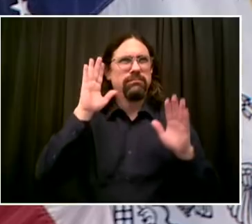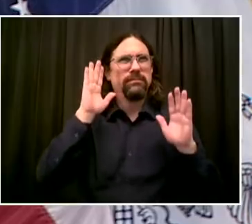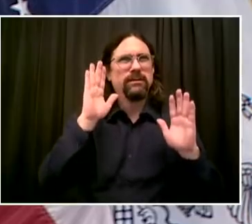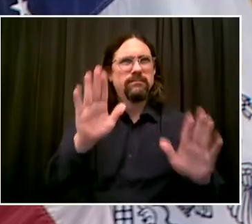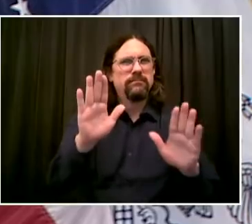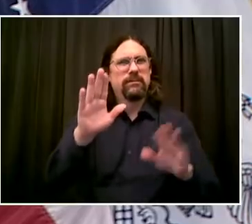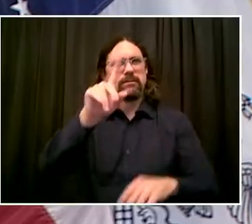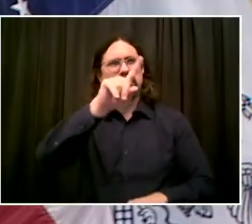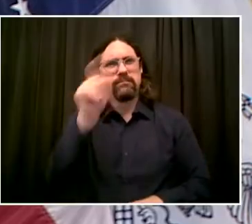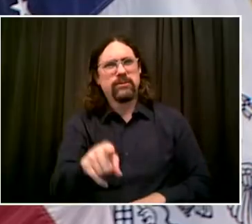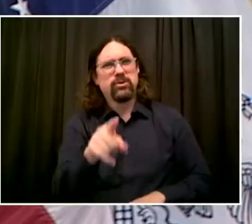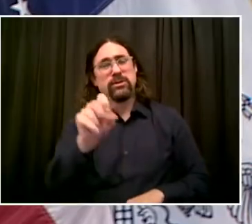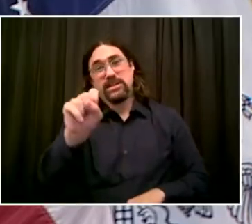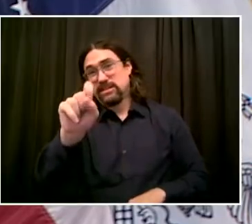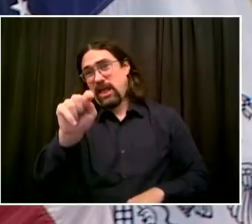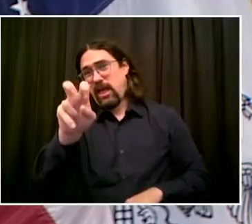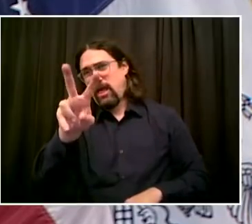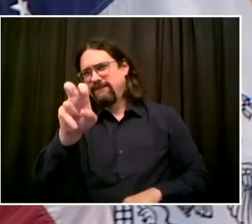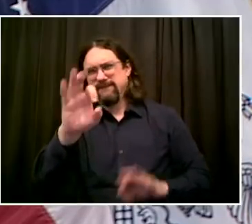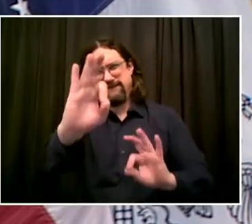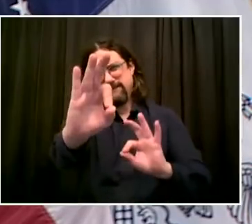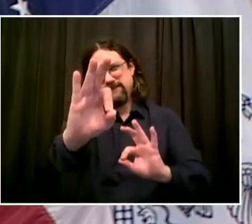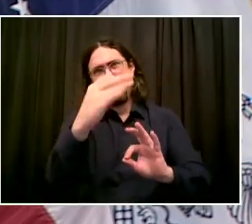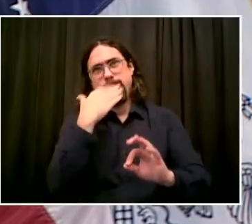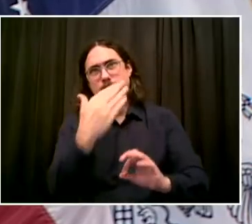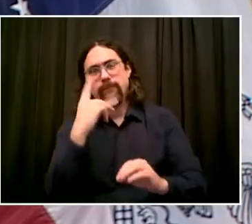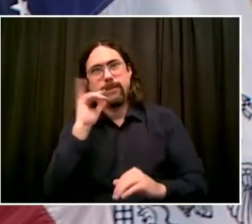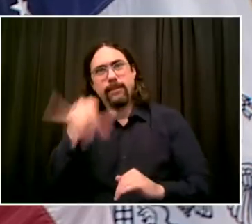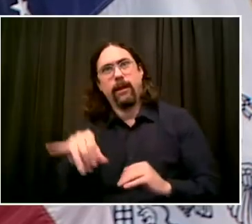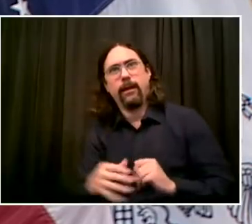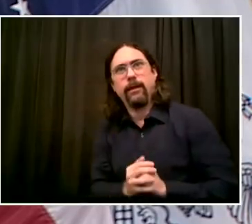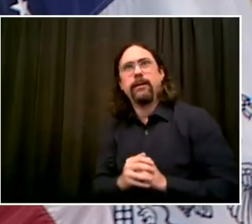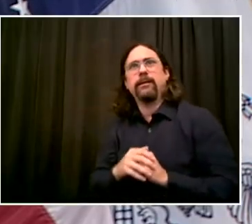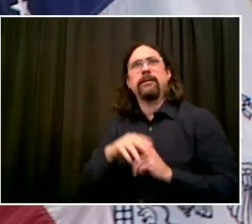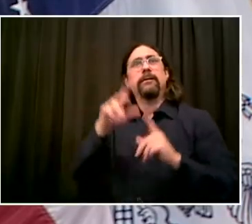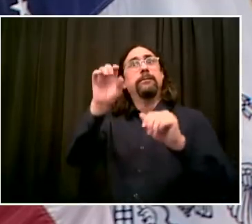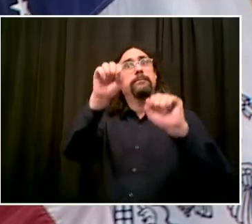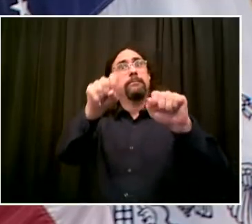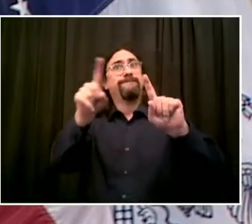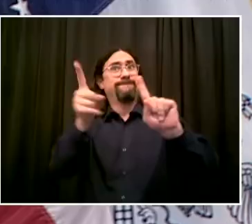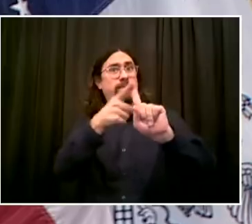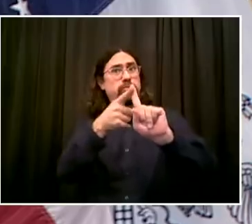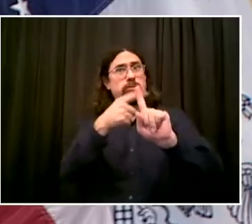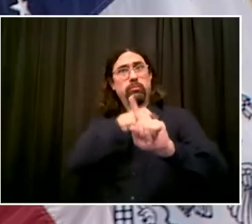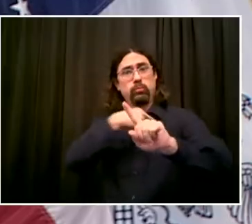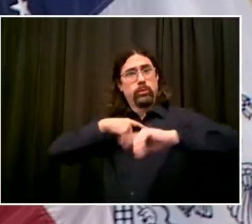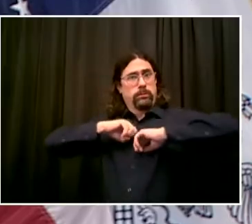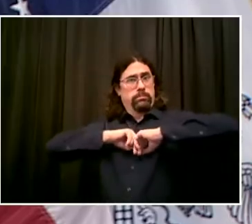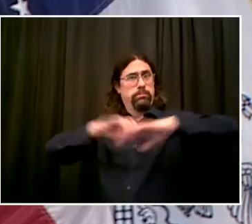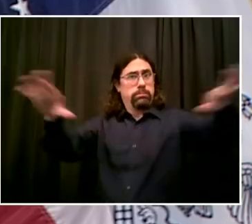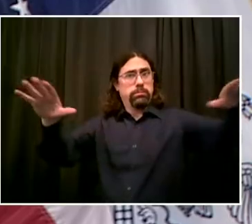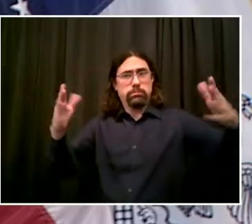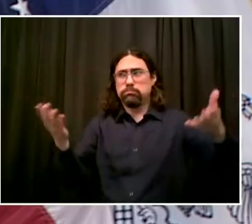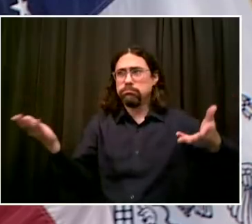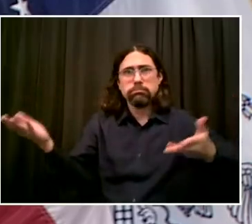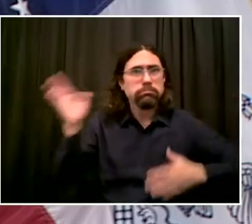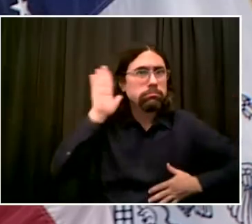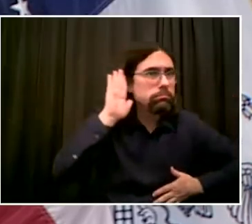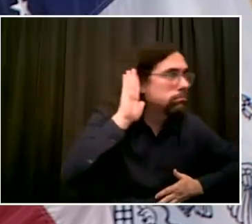AT. LOOK, WE ARE